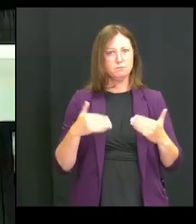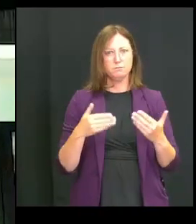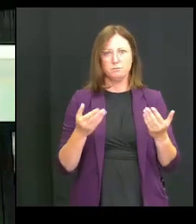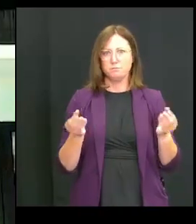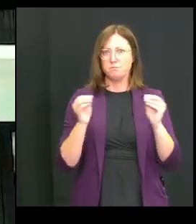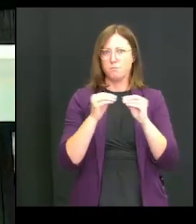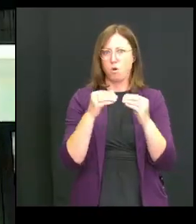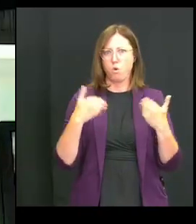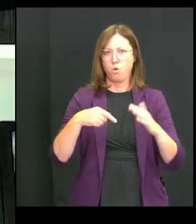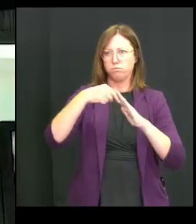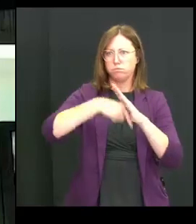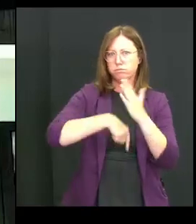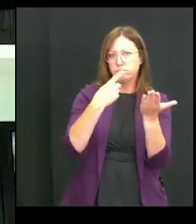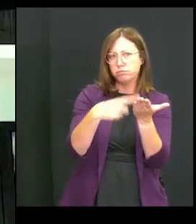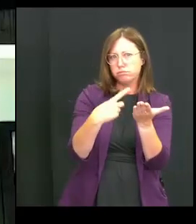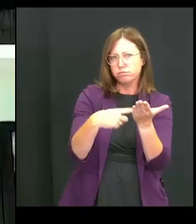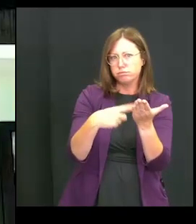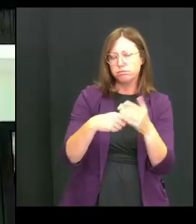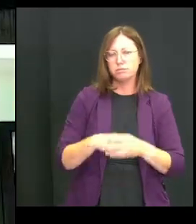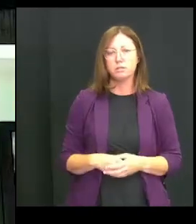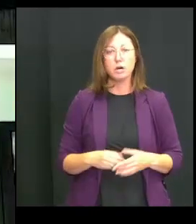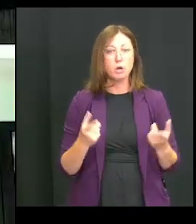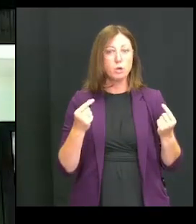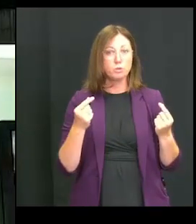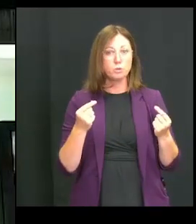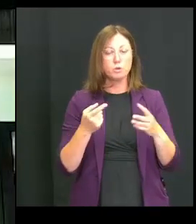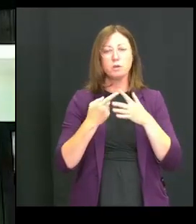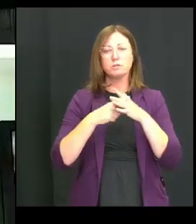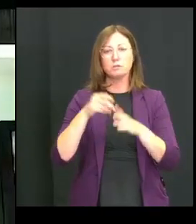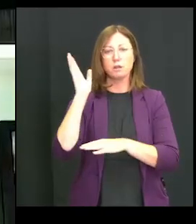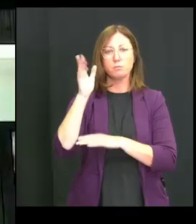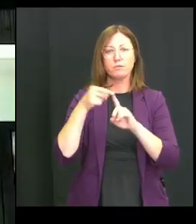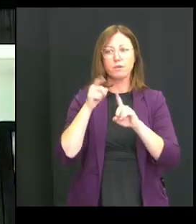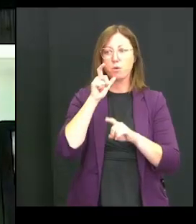We are going to start off today with a presentation by Eric Merkley,